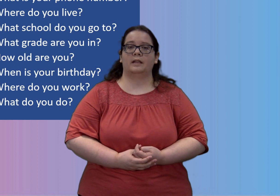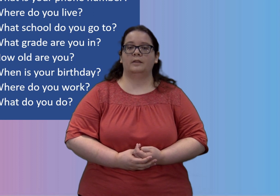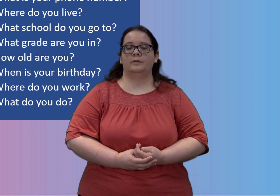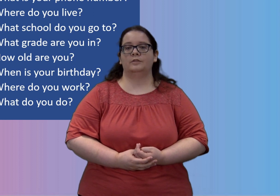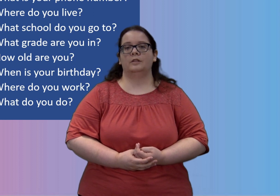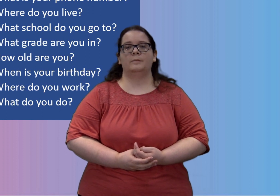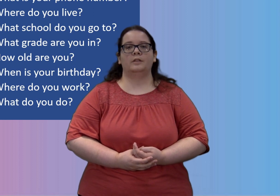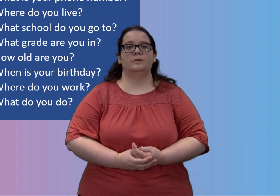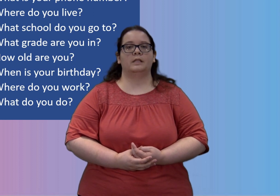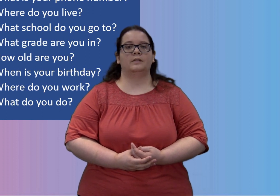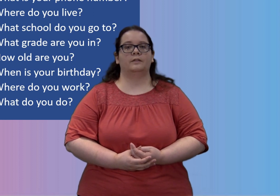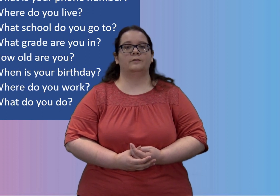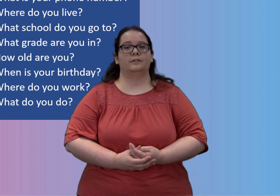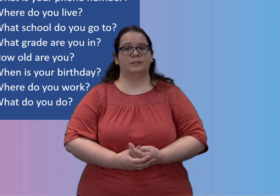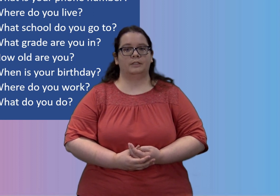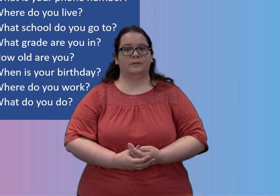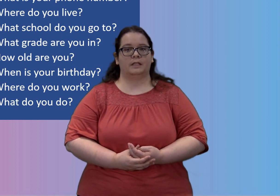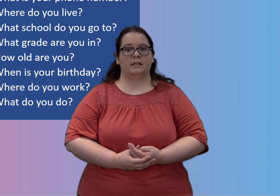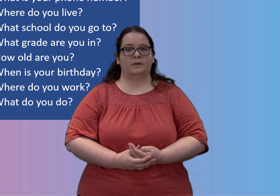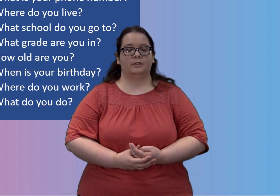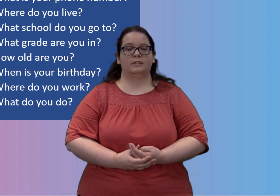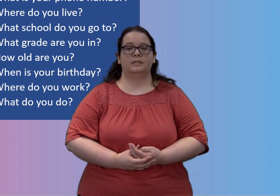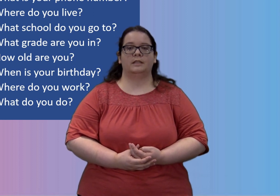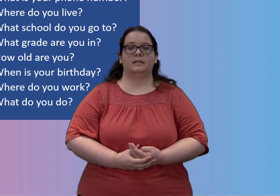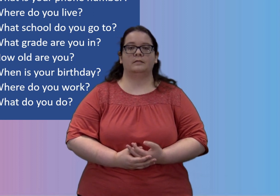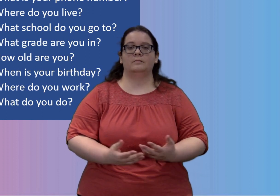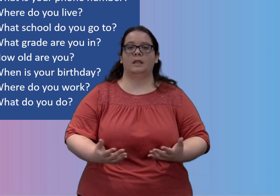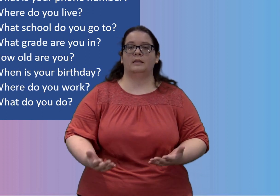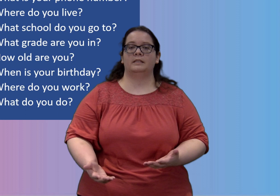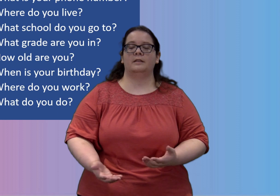language or they might use a different version of sign language than ASL.